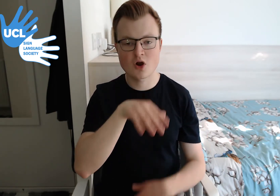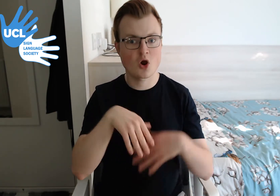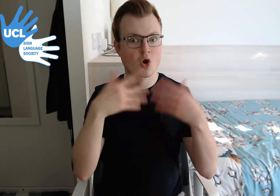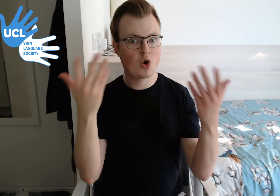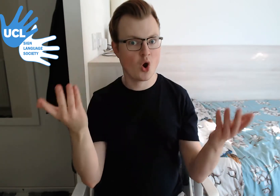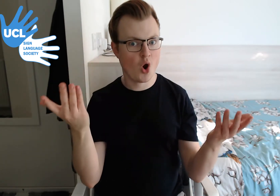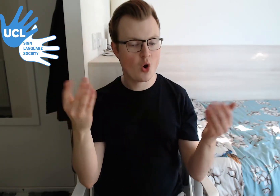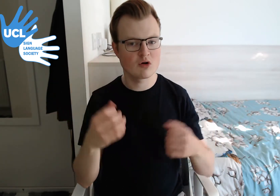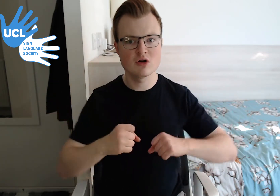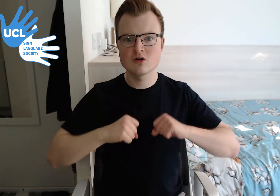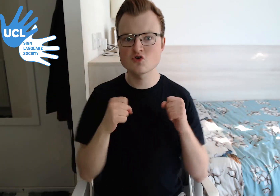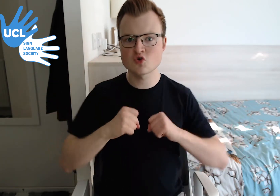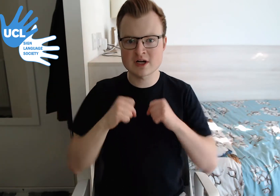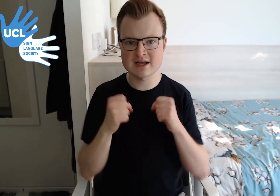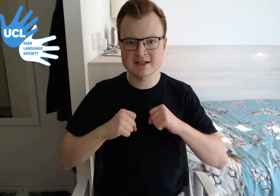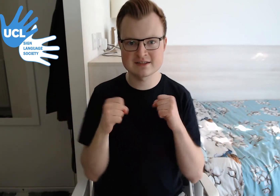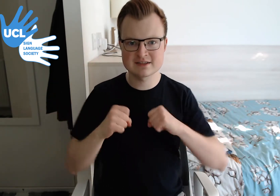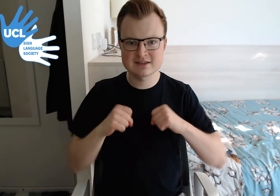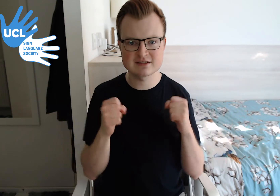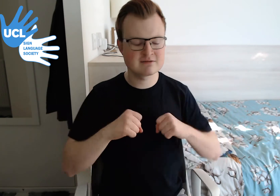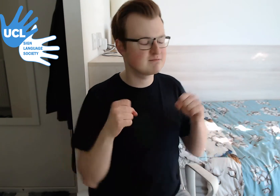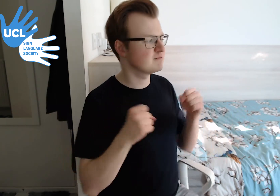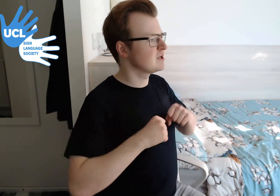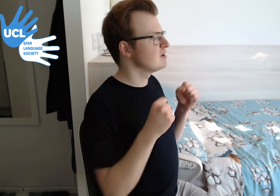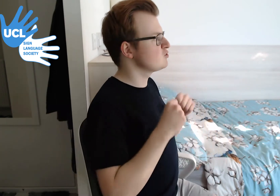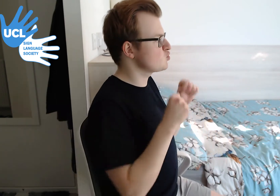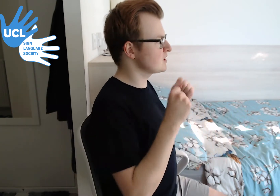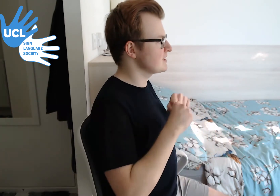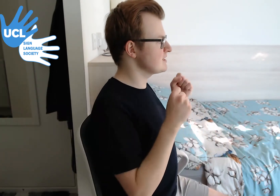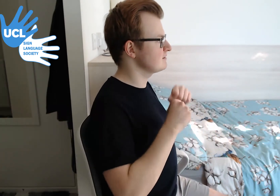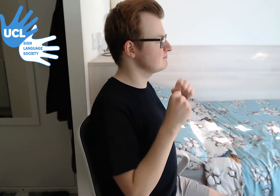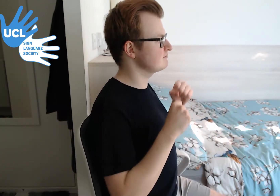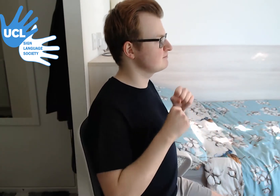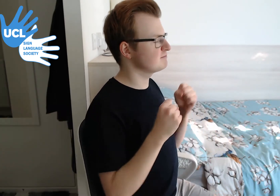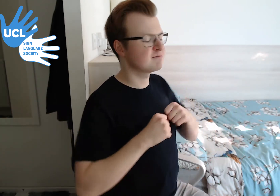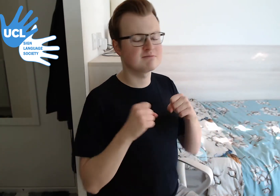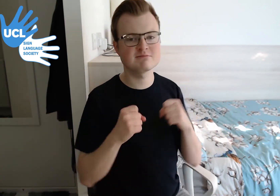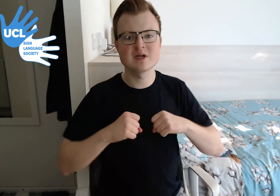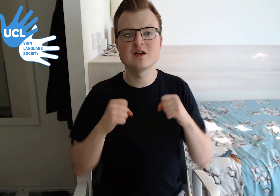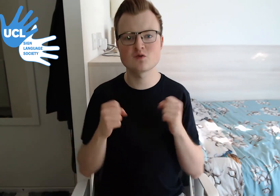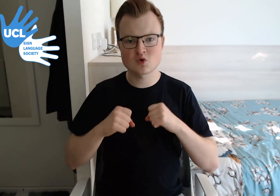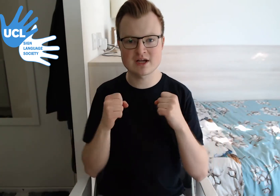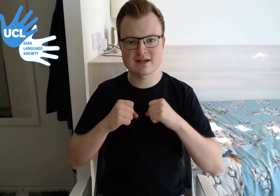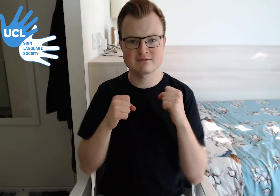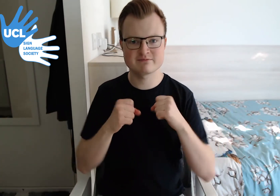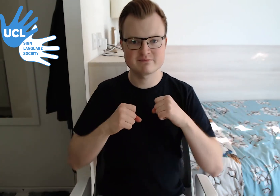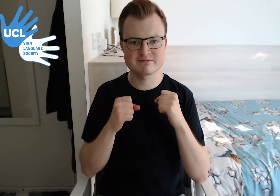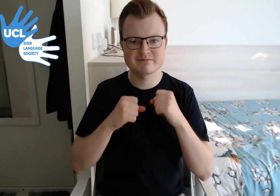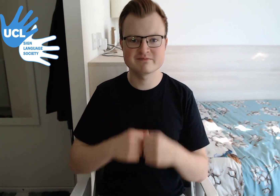Or... Chicken